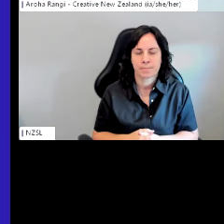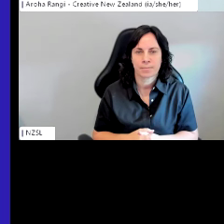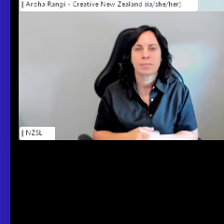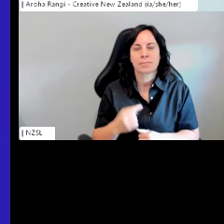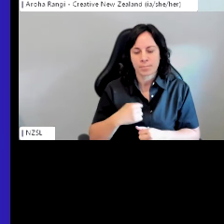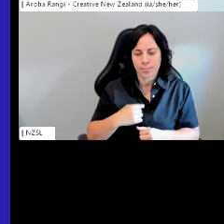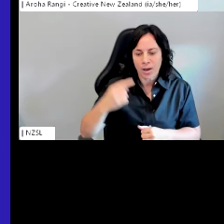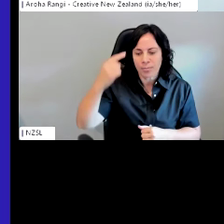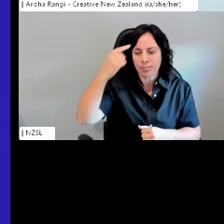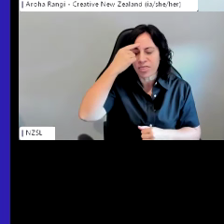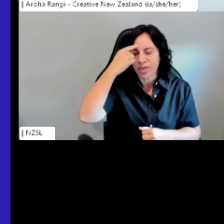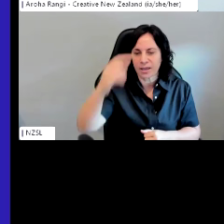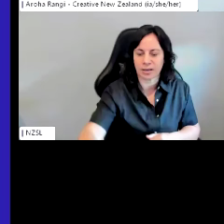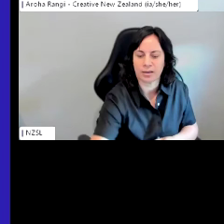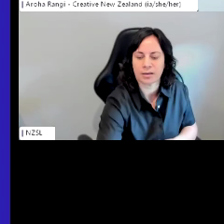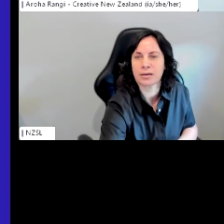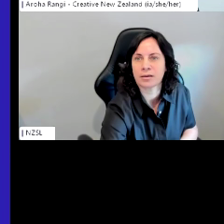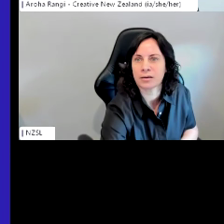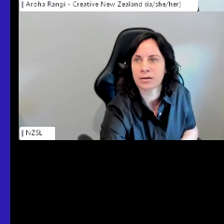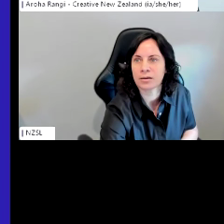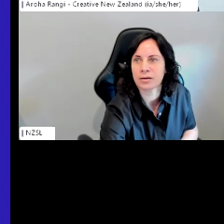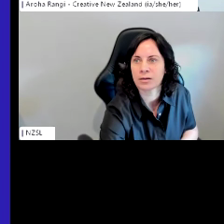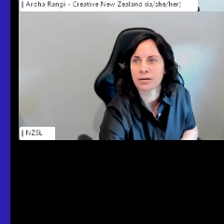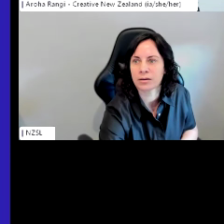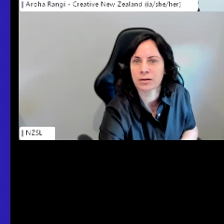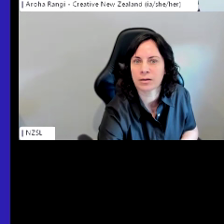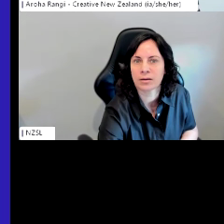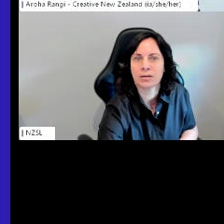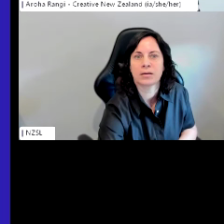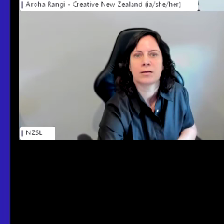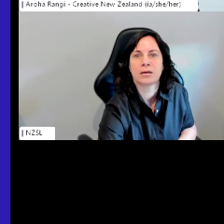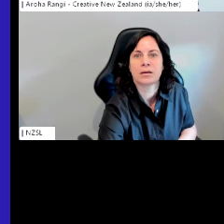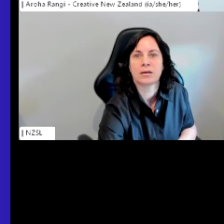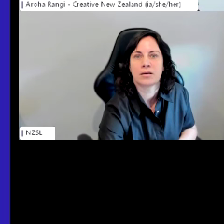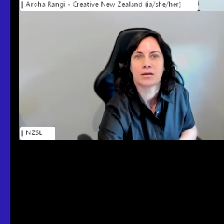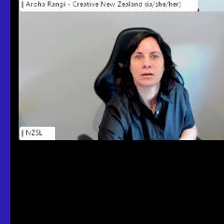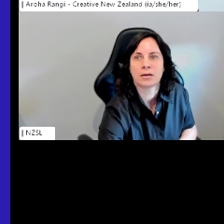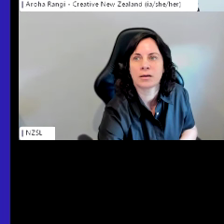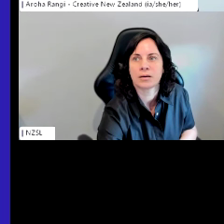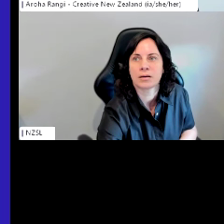this that there'll be more work done on this over the next 12 18 months I think. But I I I think